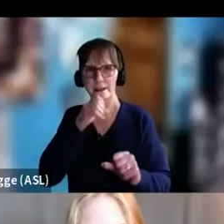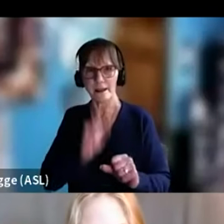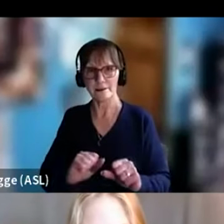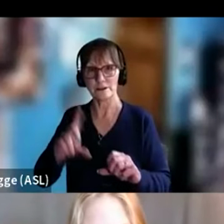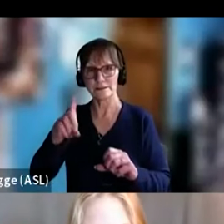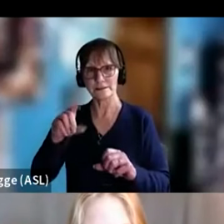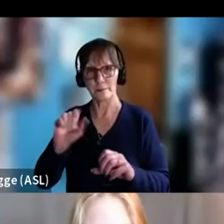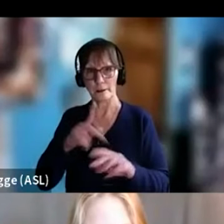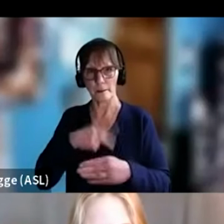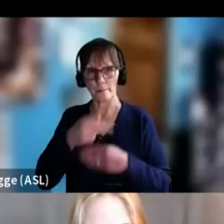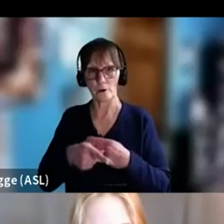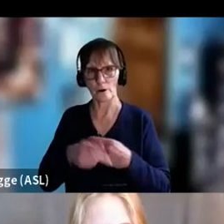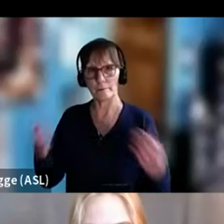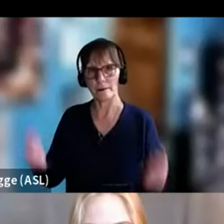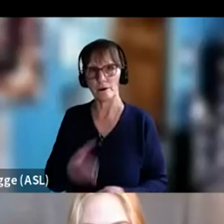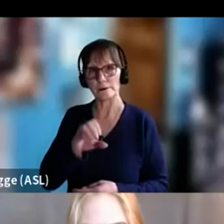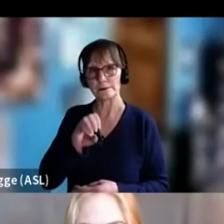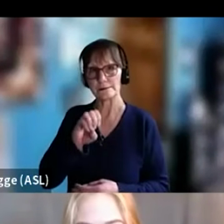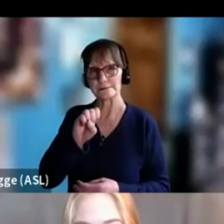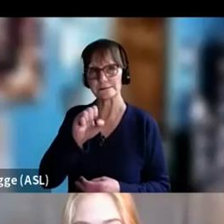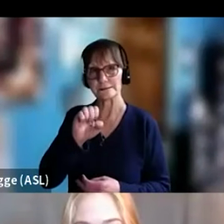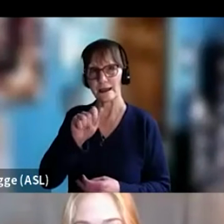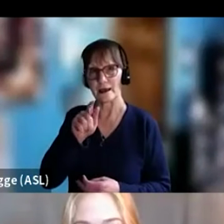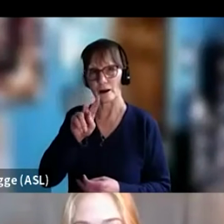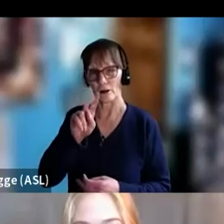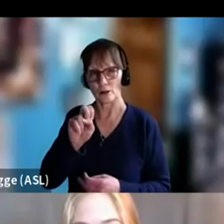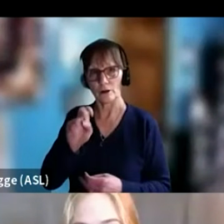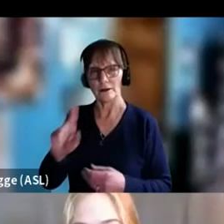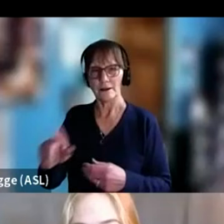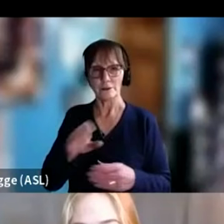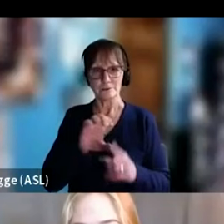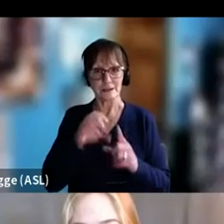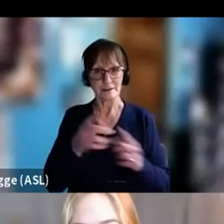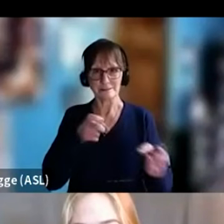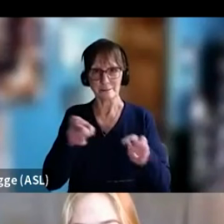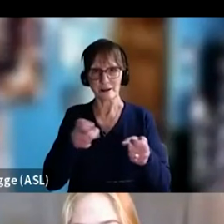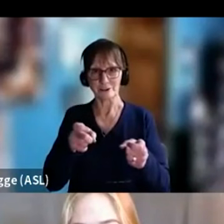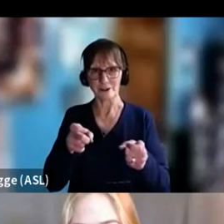in the Seattle area, and we had a case manager that was assigned to us. So Shireen when you were talking about that, I was like,